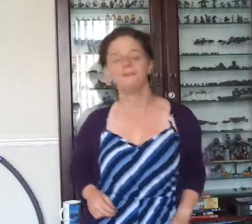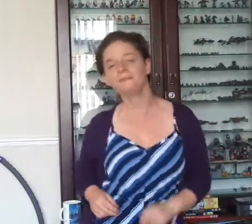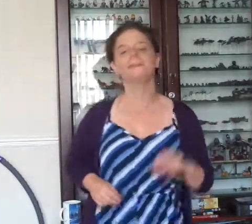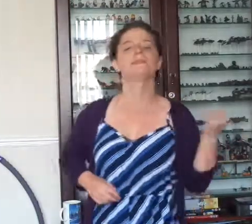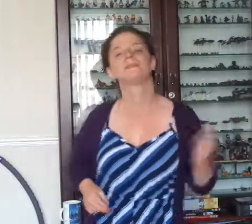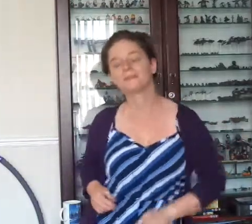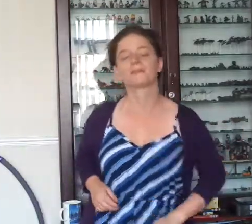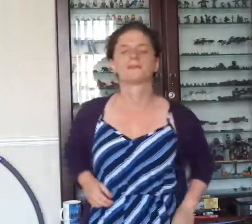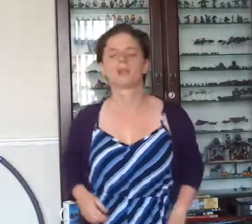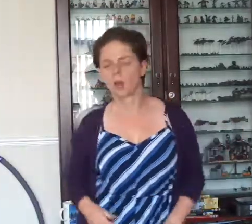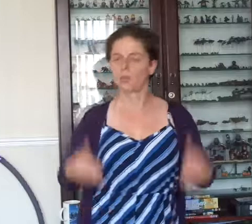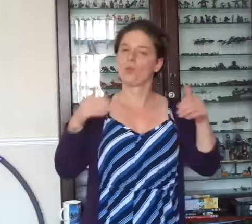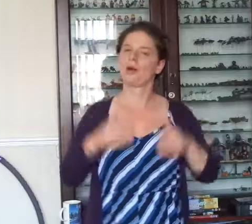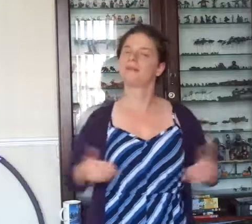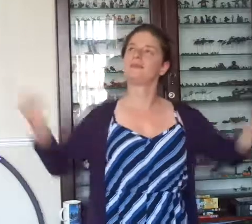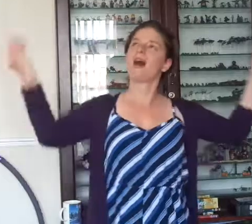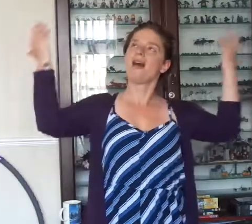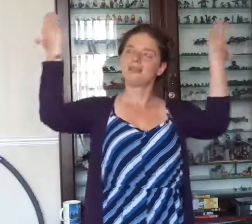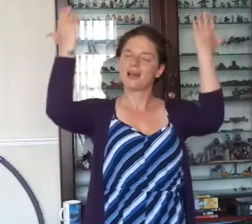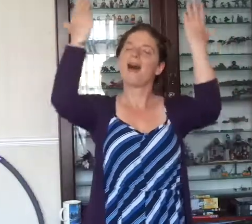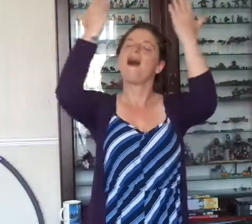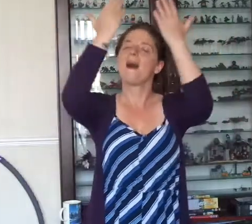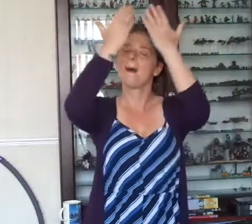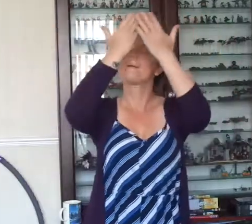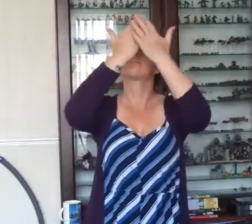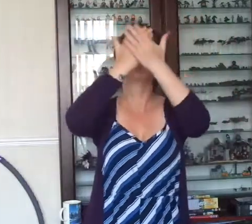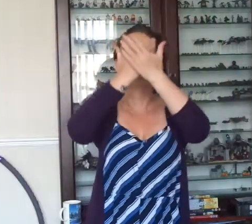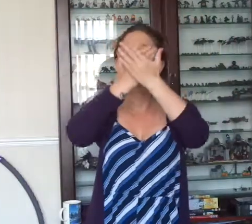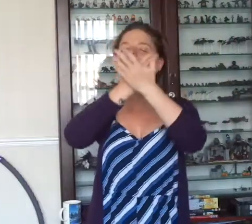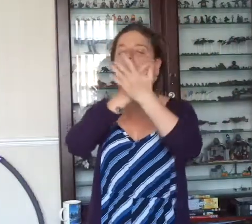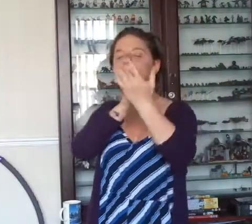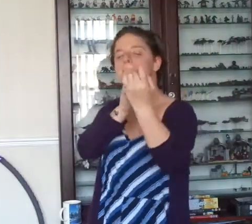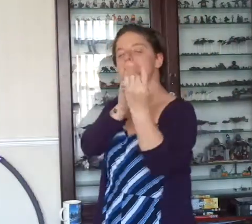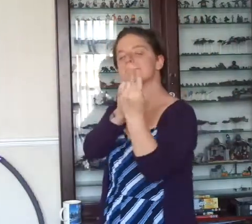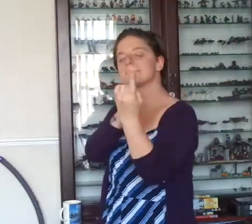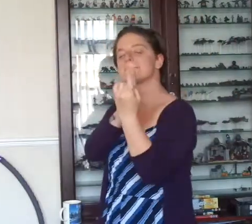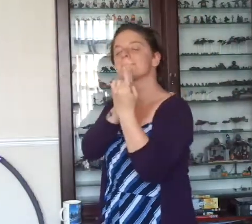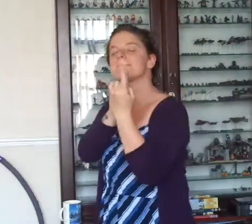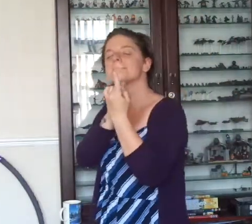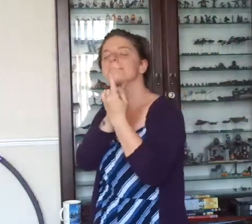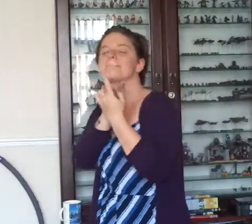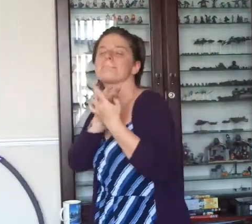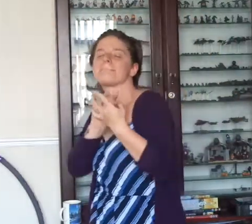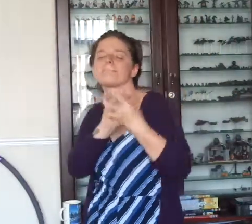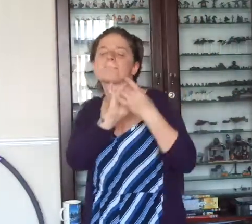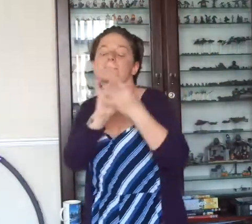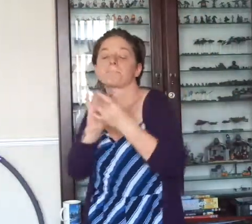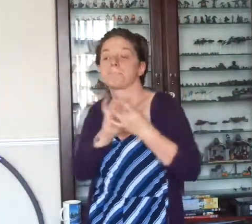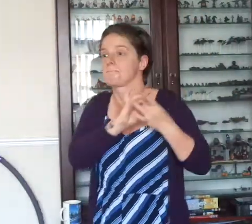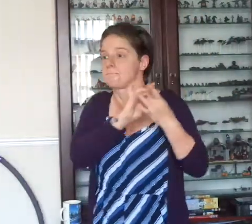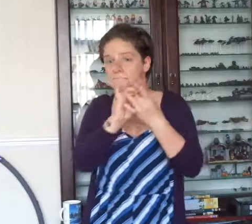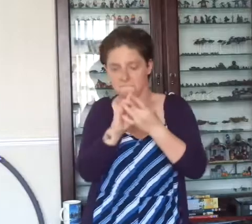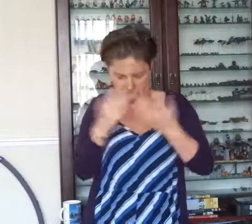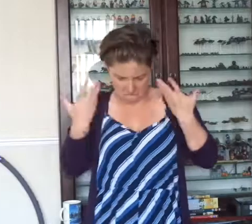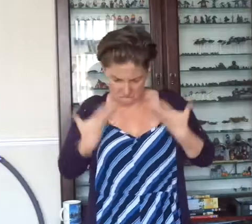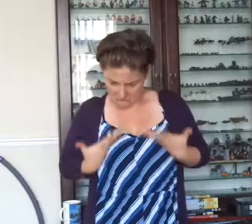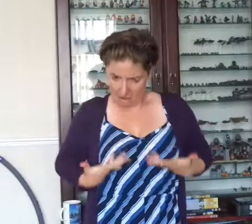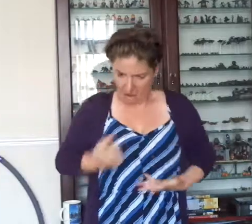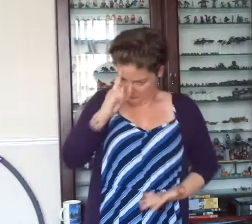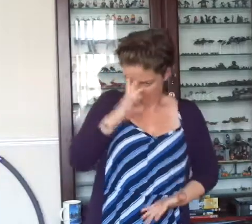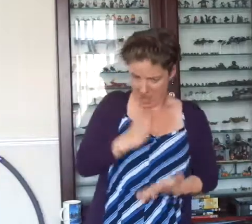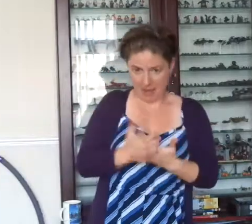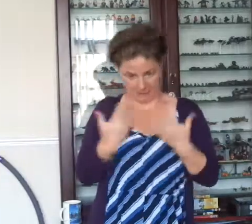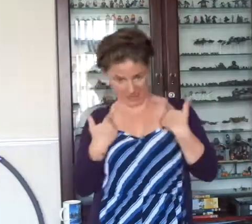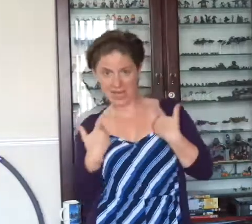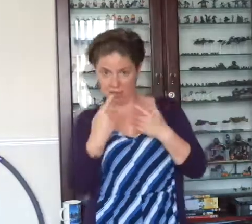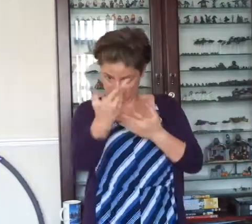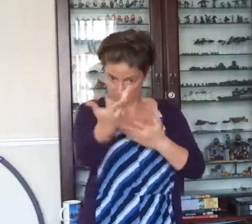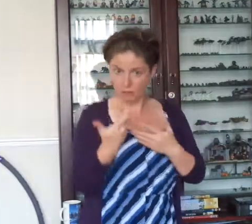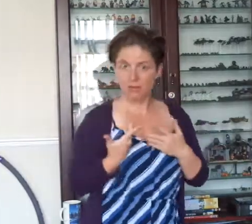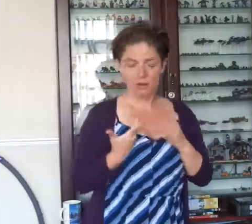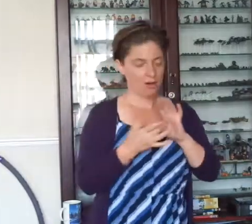I wait for night time to come And bring you to me I can't believe I'm the one I was so lonely